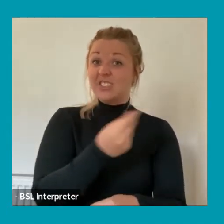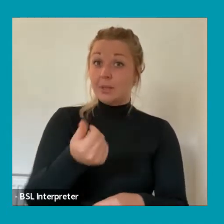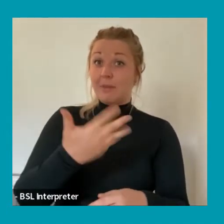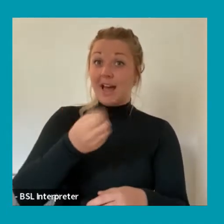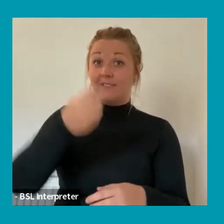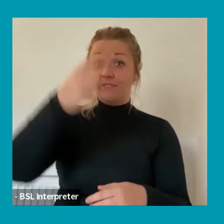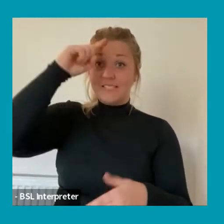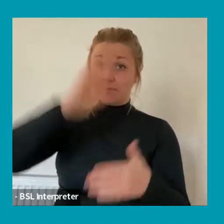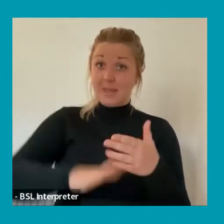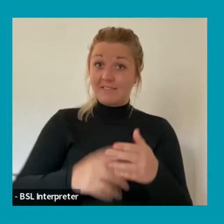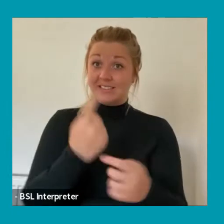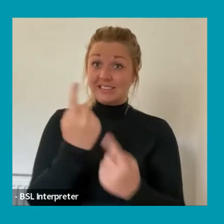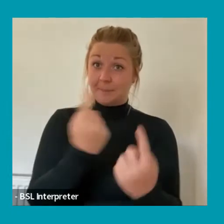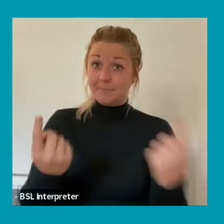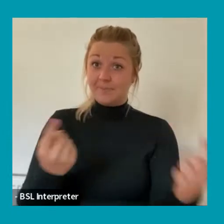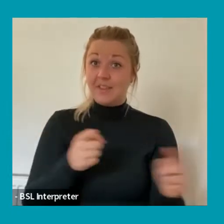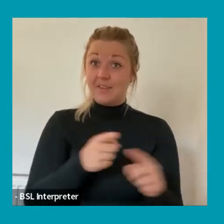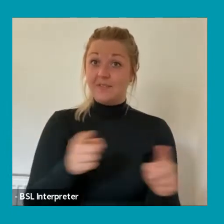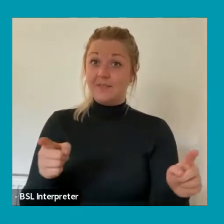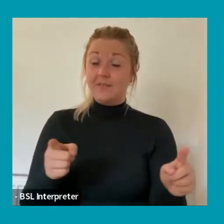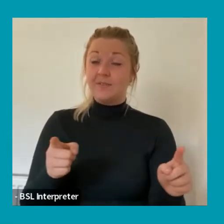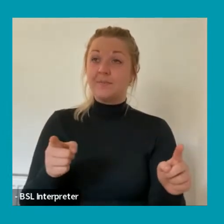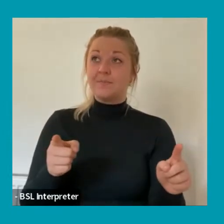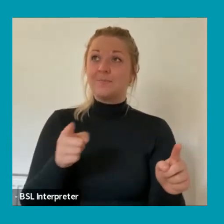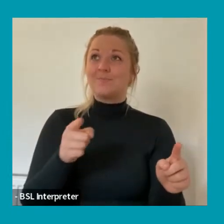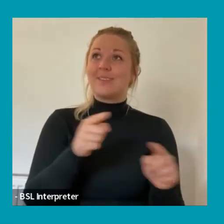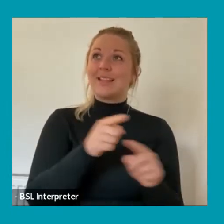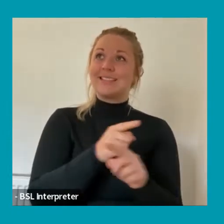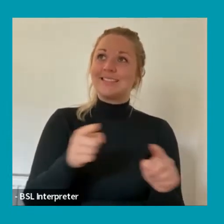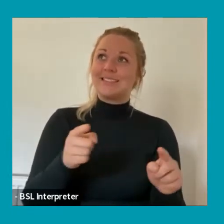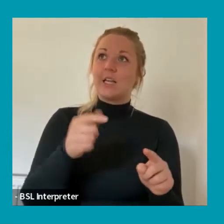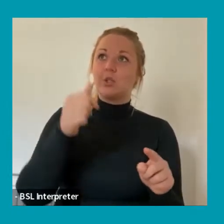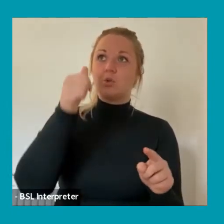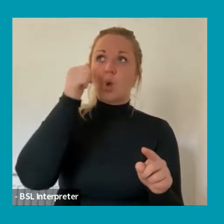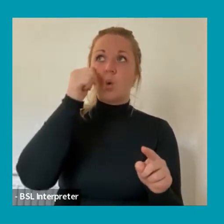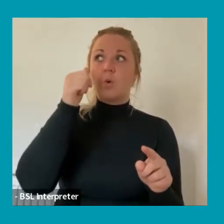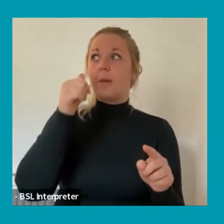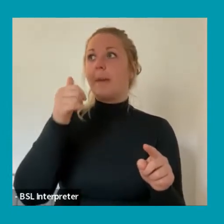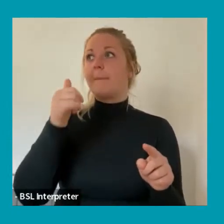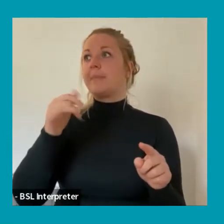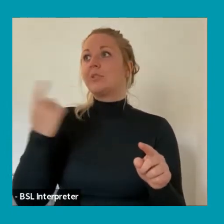To go that sometimes people will call you and they might be emotional, tearful,